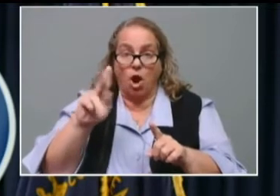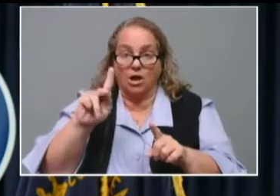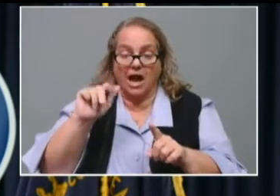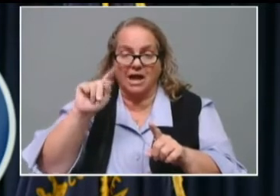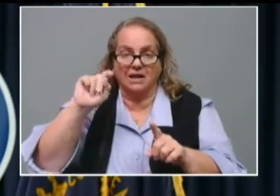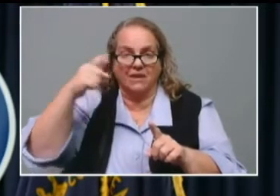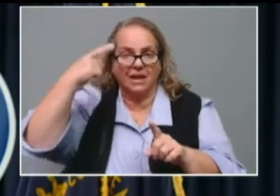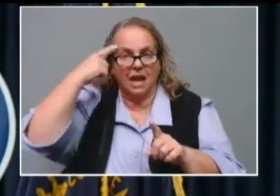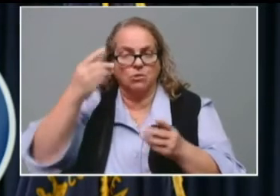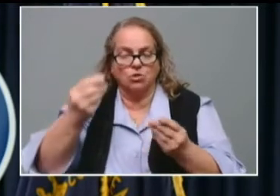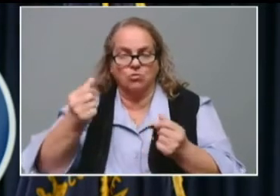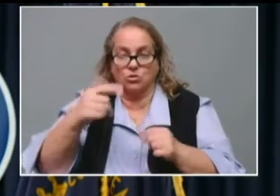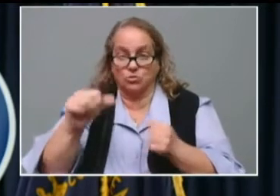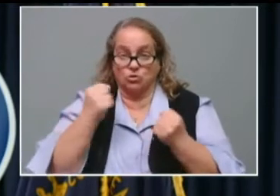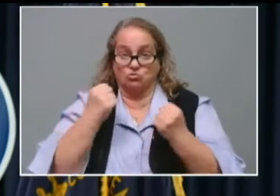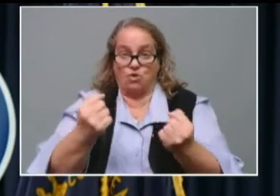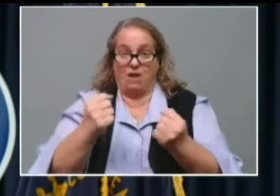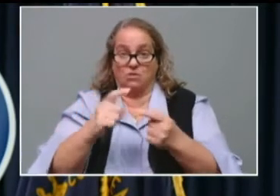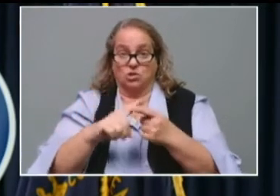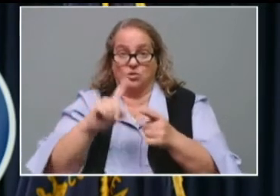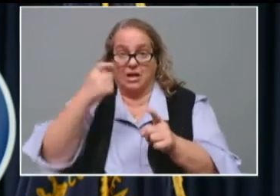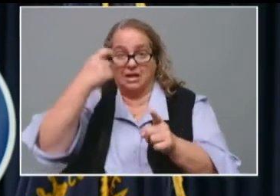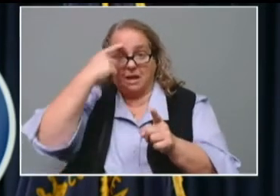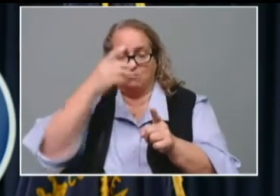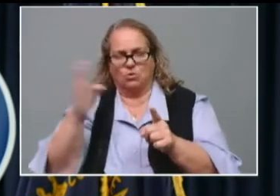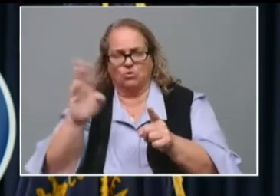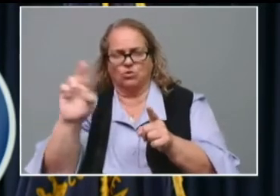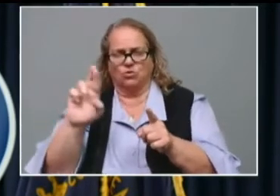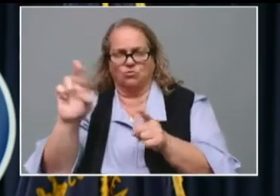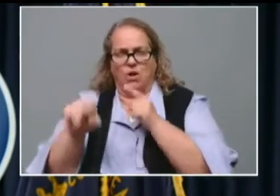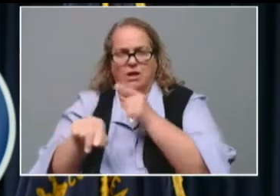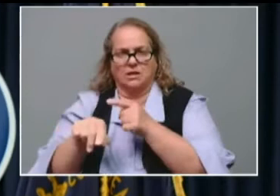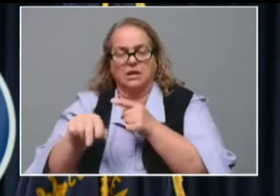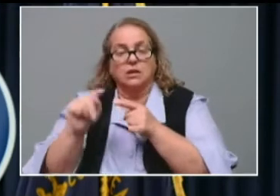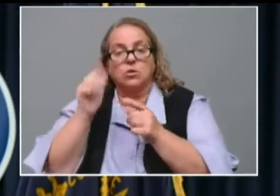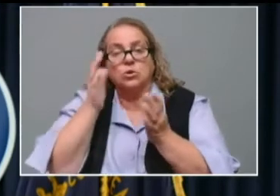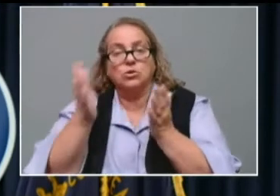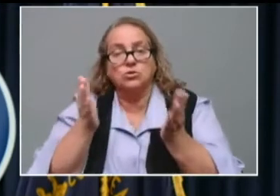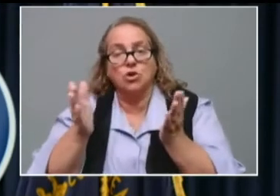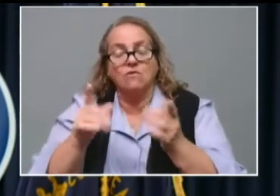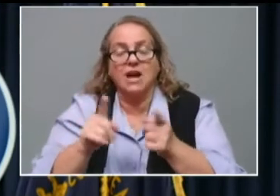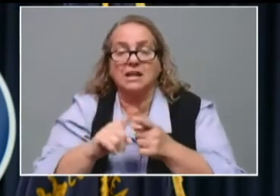just to the right, it's going to serve as a reminder to future generations of